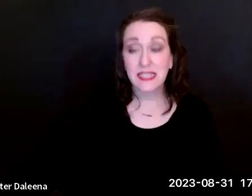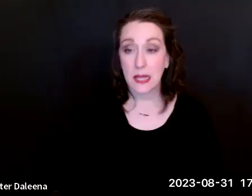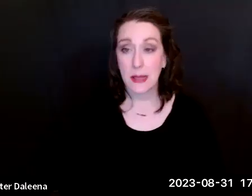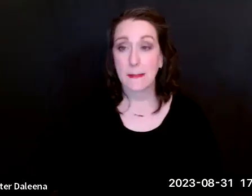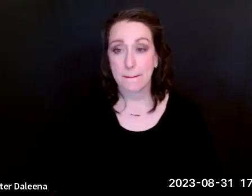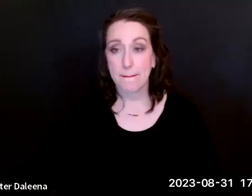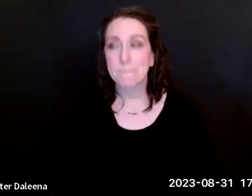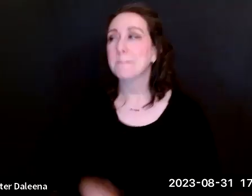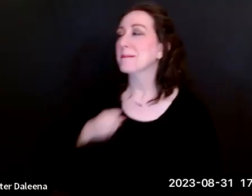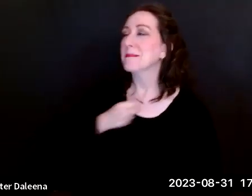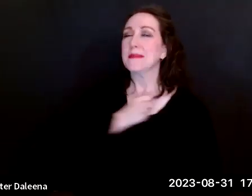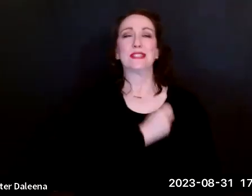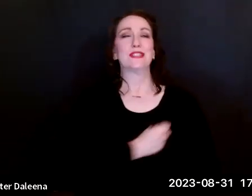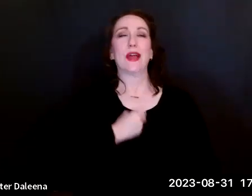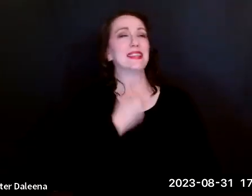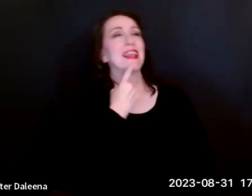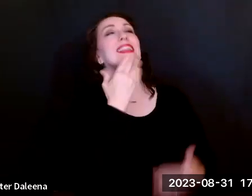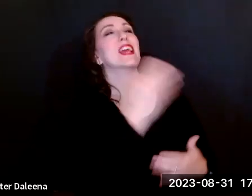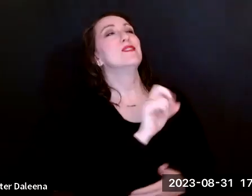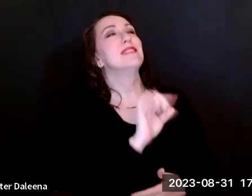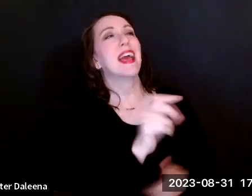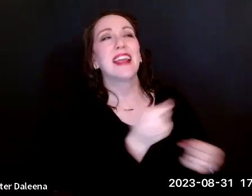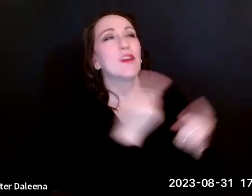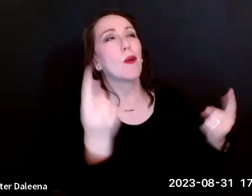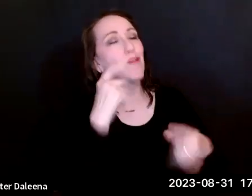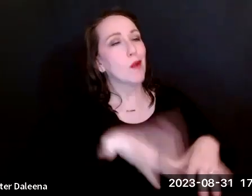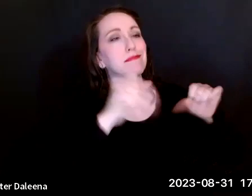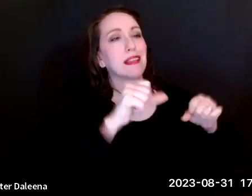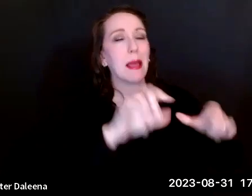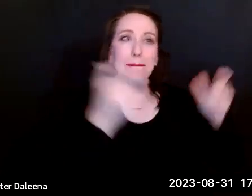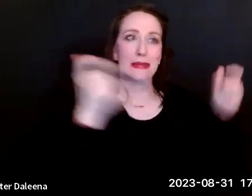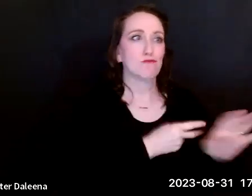sorry uh I said Thank you Ted and everybody else for taking on this huge project that has